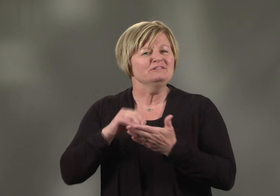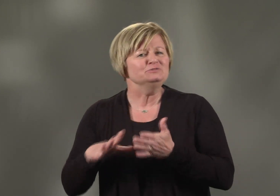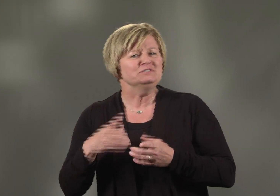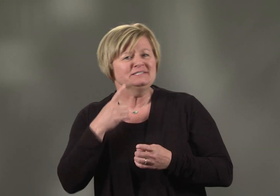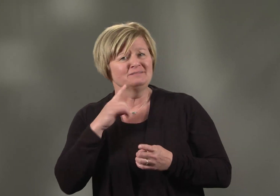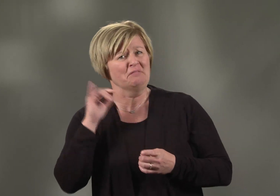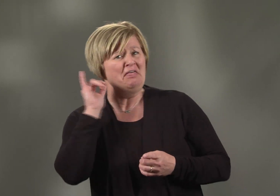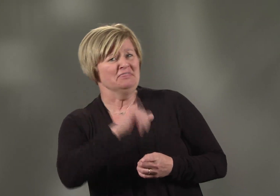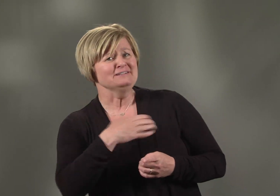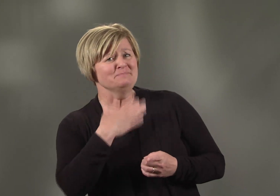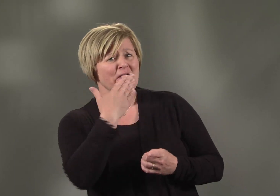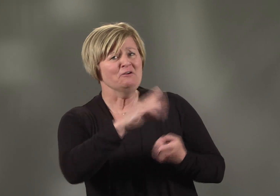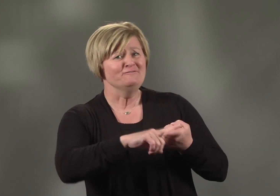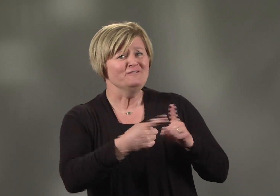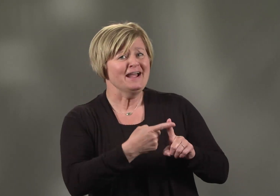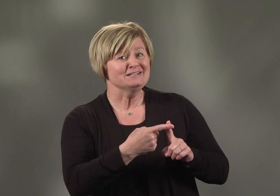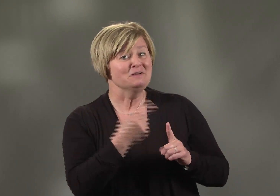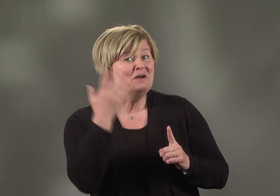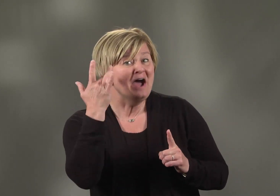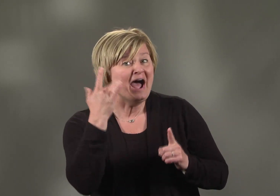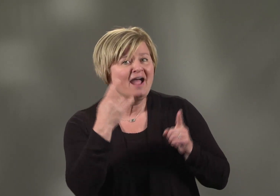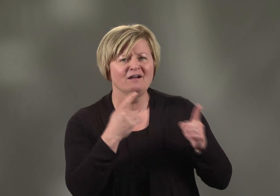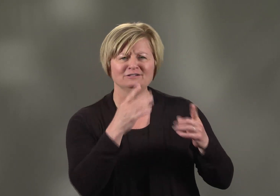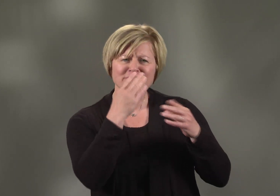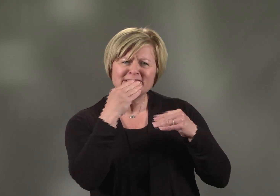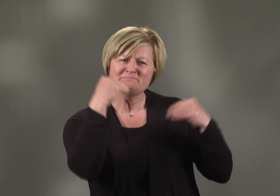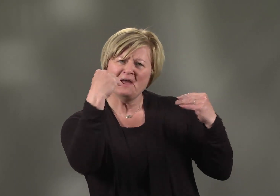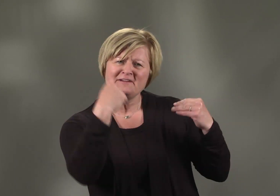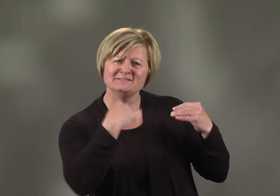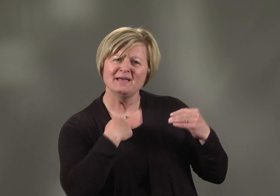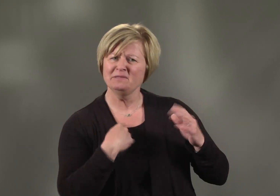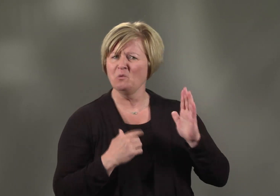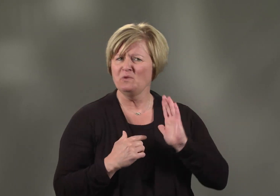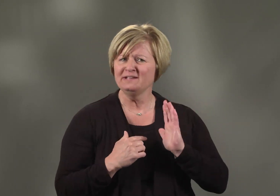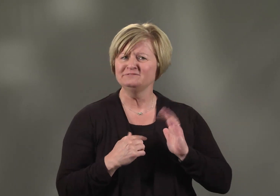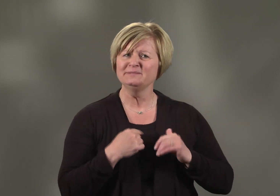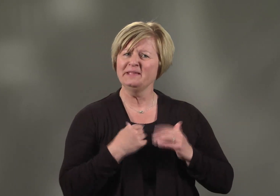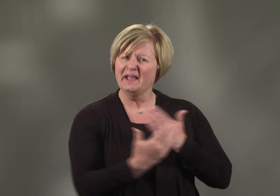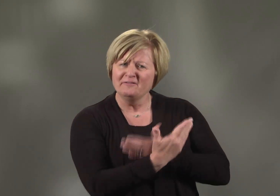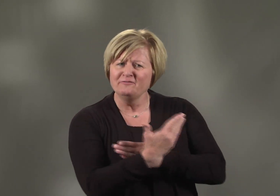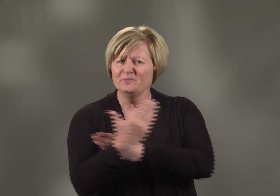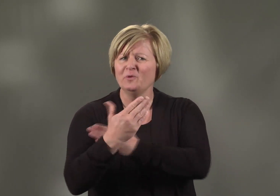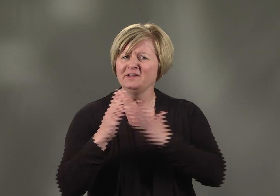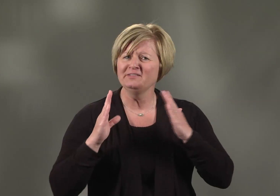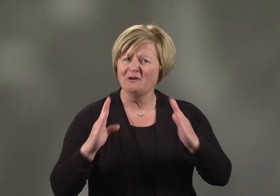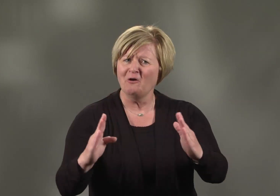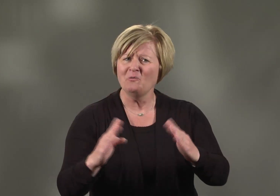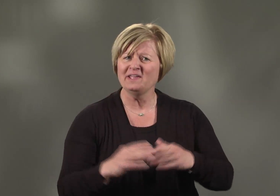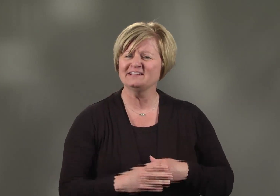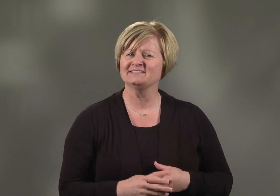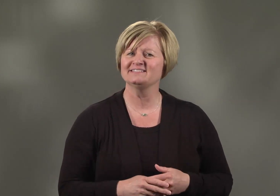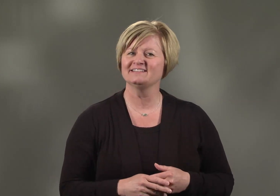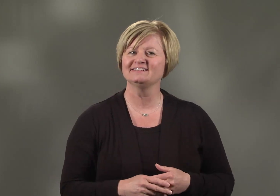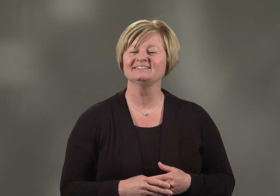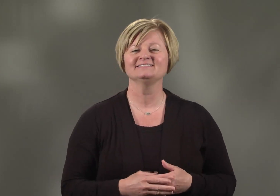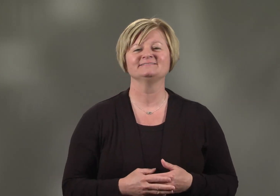and the student has said, "That is my good friend "because she smiles at me and waves to me "every morning in the hallway."